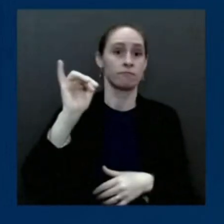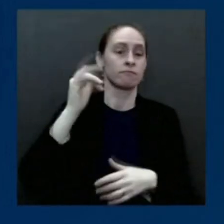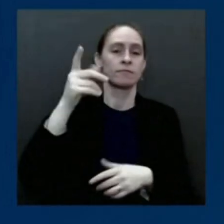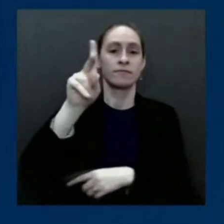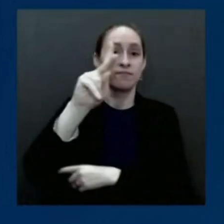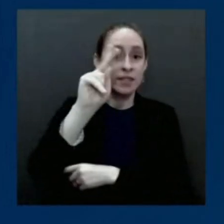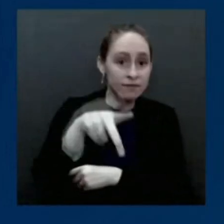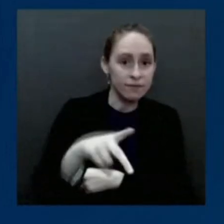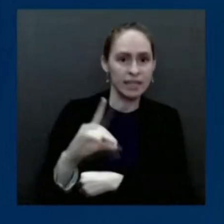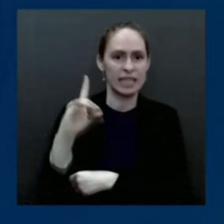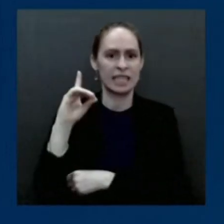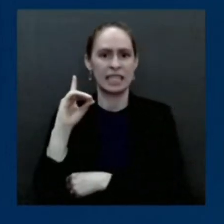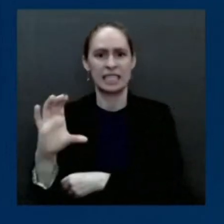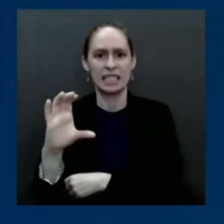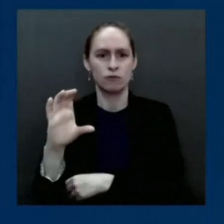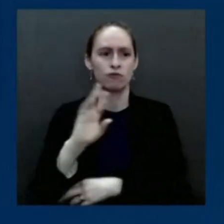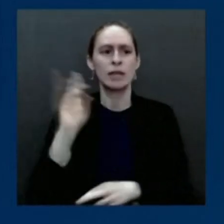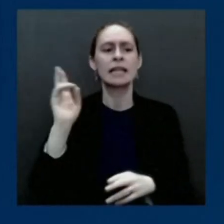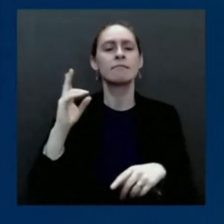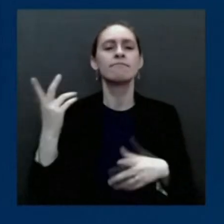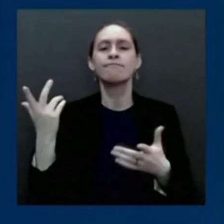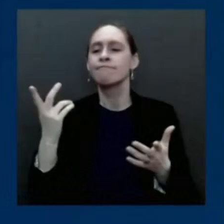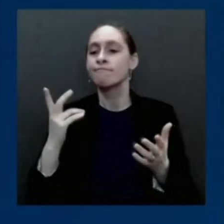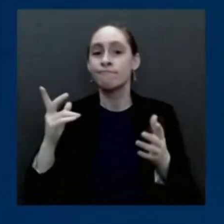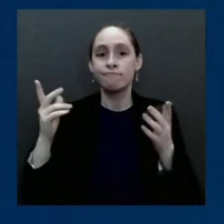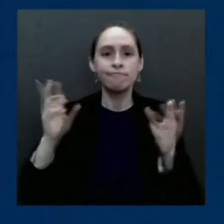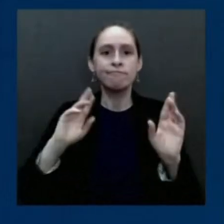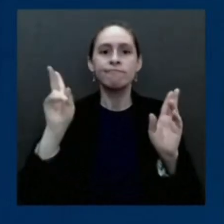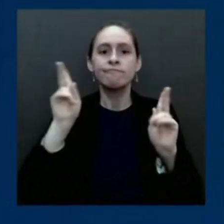SEVERAL DAYS IN PHILADELPHIA